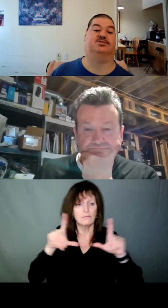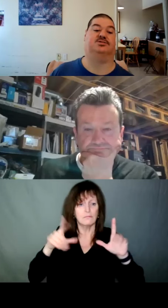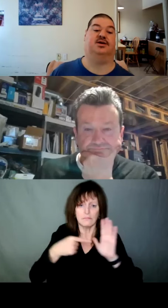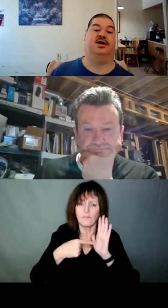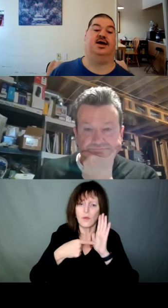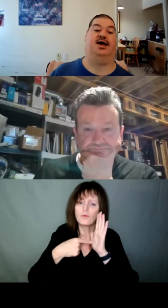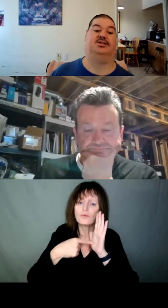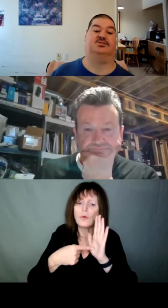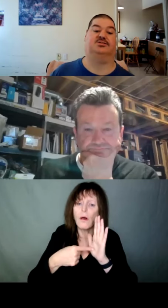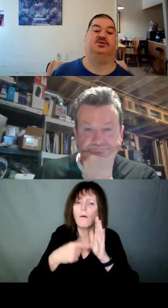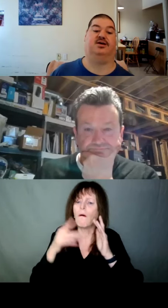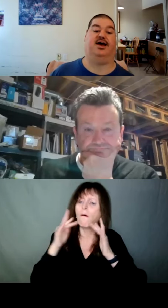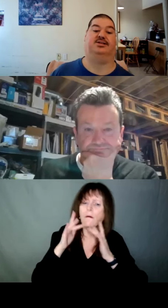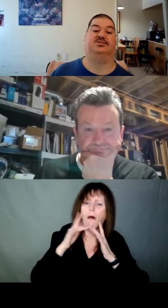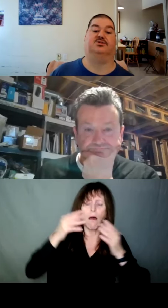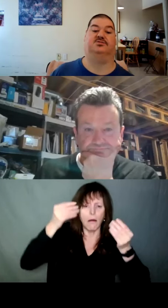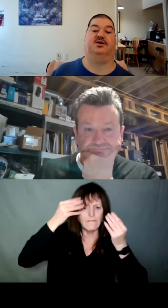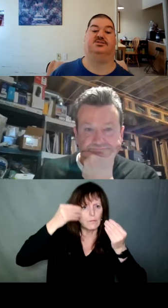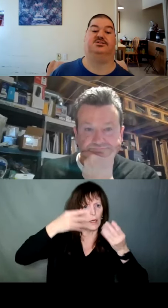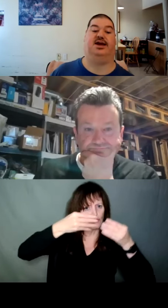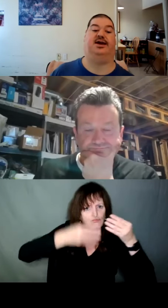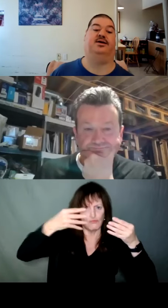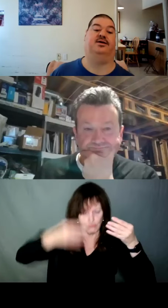Just one last slide and that is